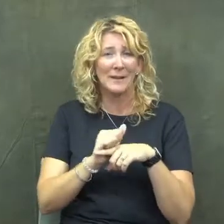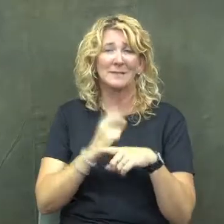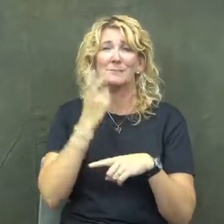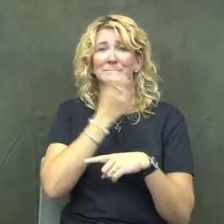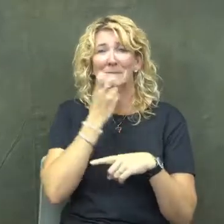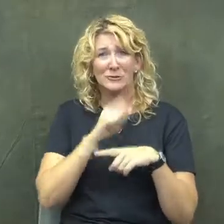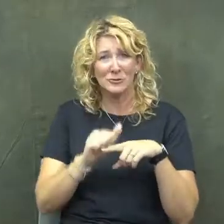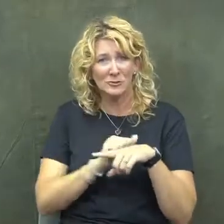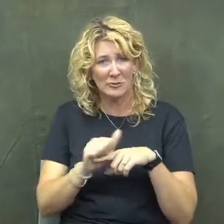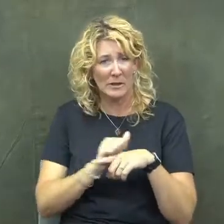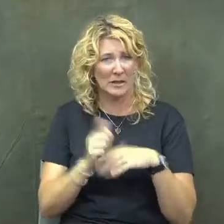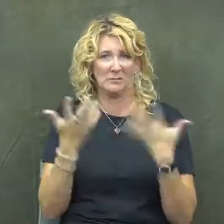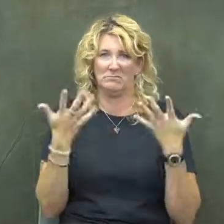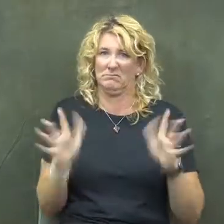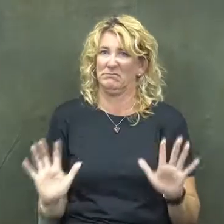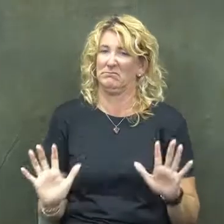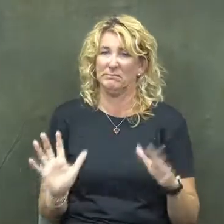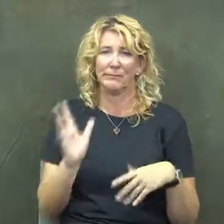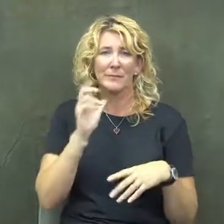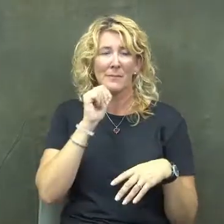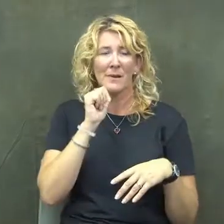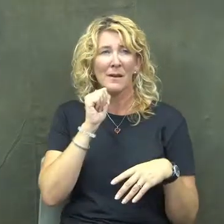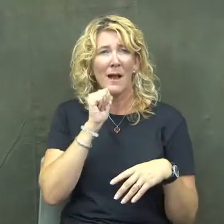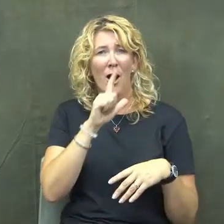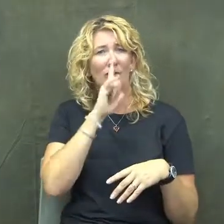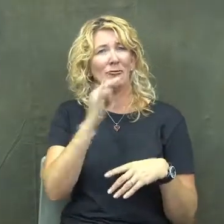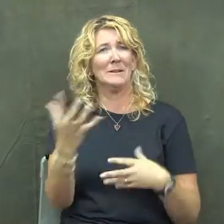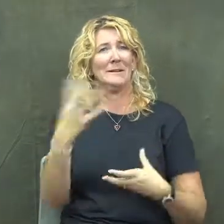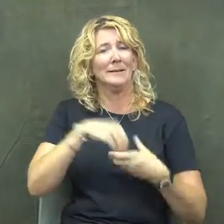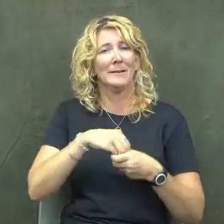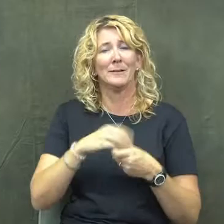I had auditory training, speech training.